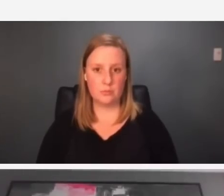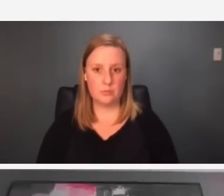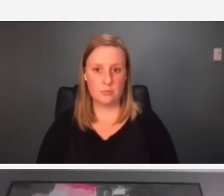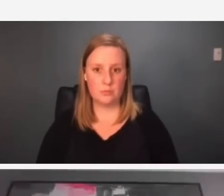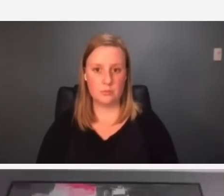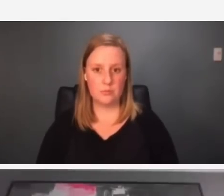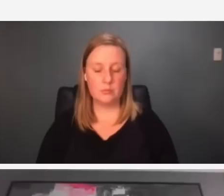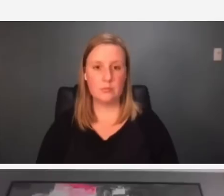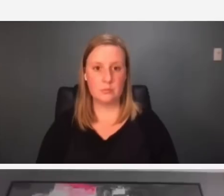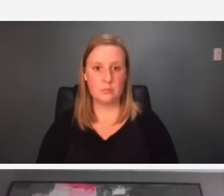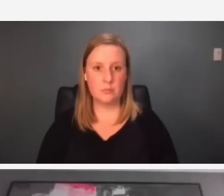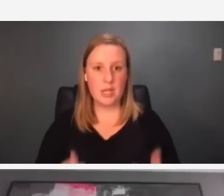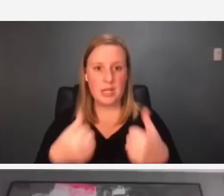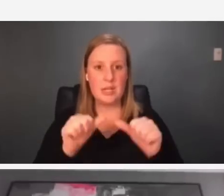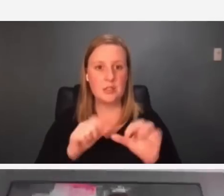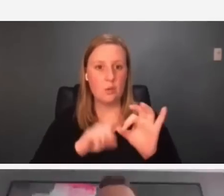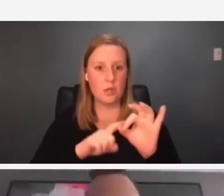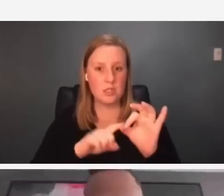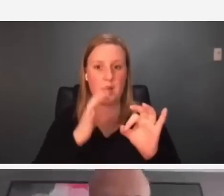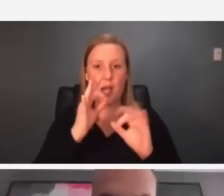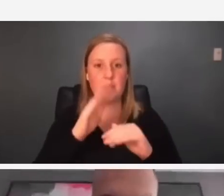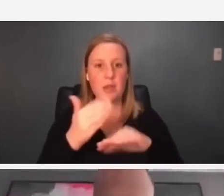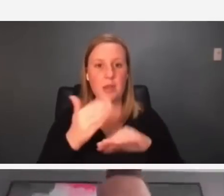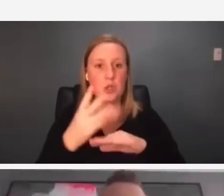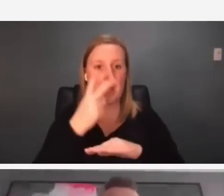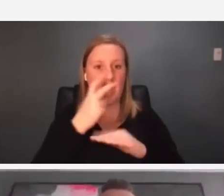Will the new Aged Care Bill be more closely linked to the NDIS?